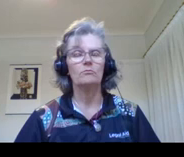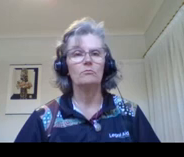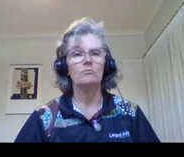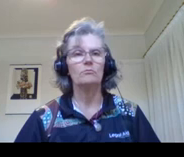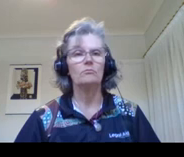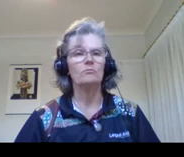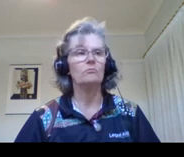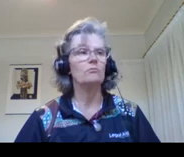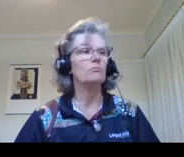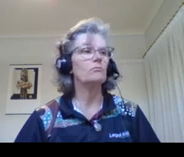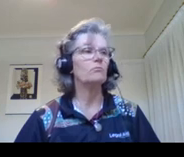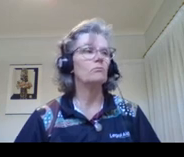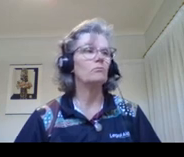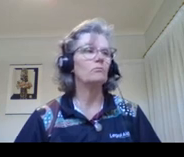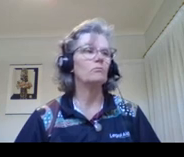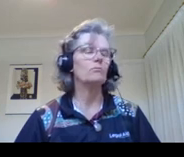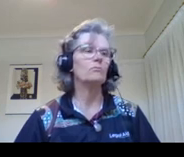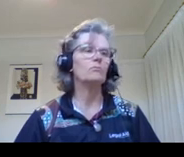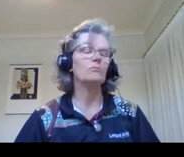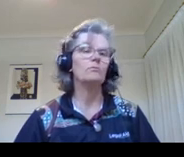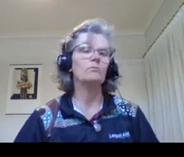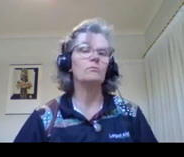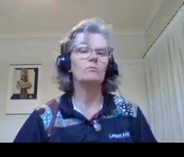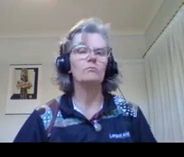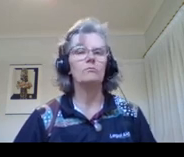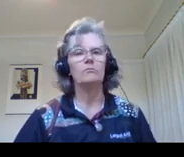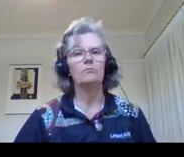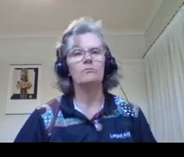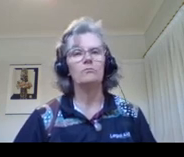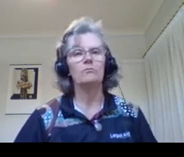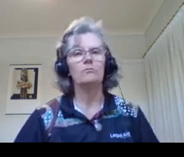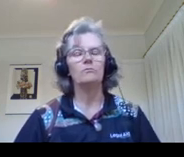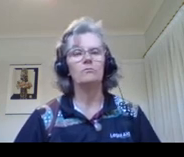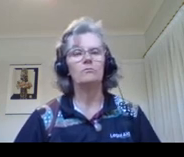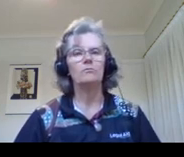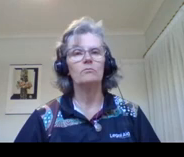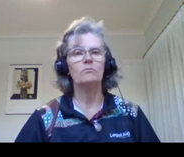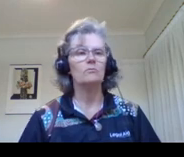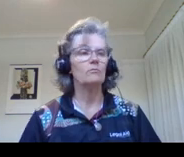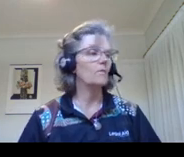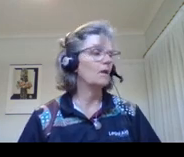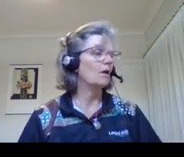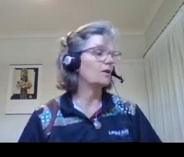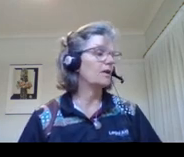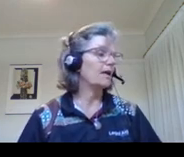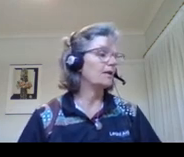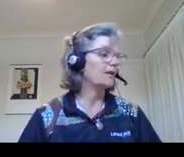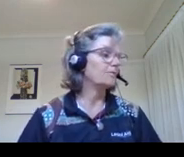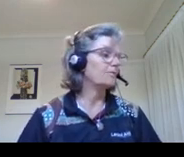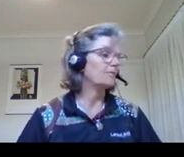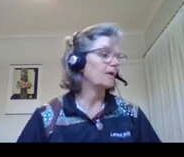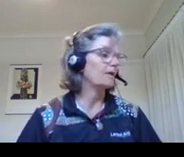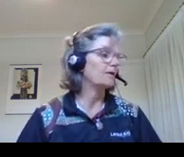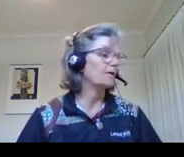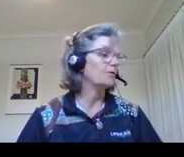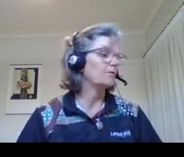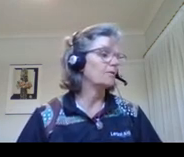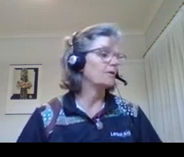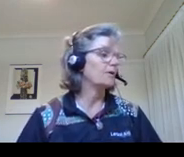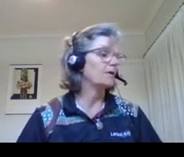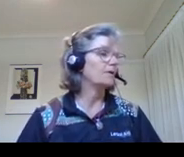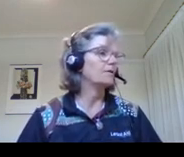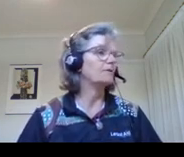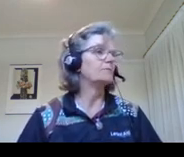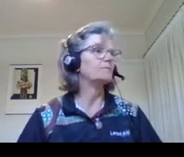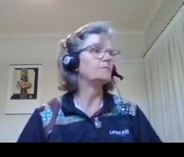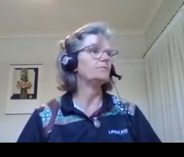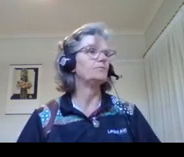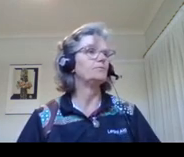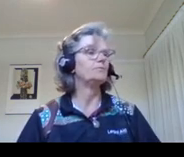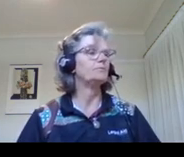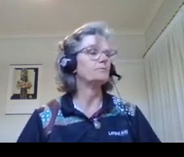fake app and look I’ll just jump to the next slide because these particular scams have become